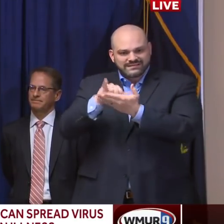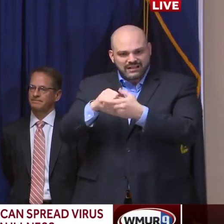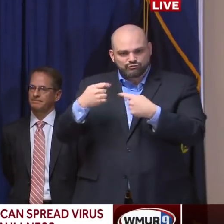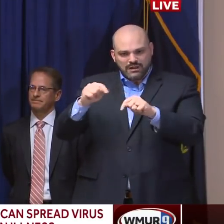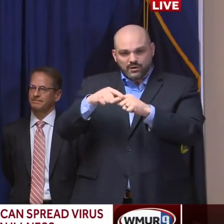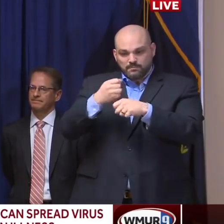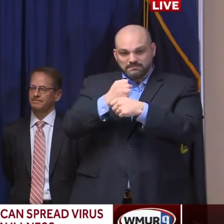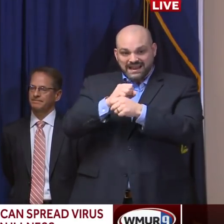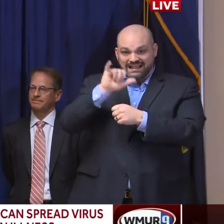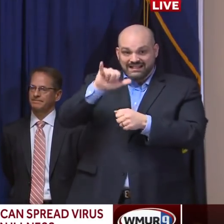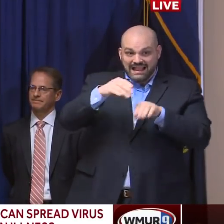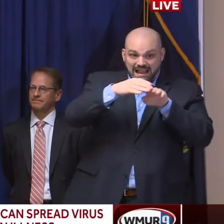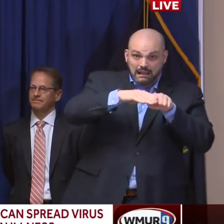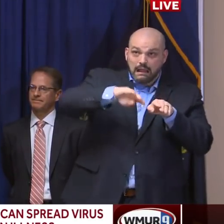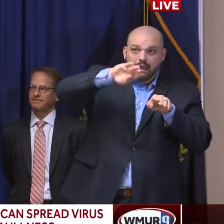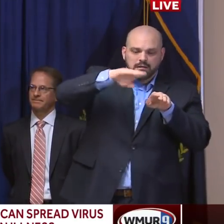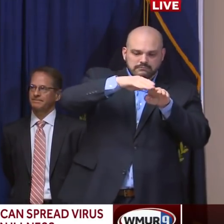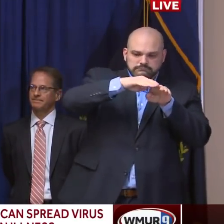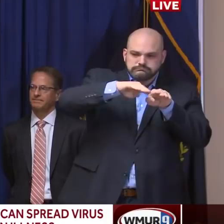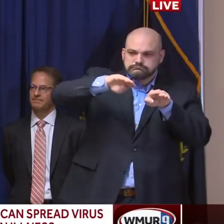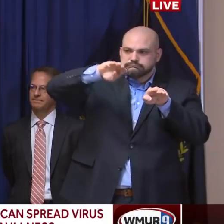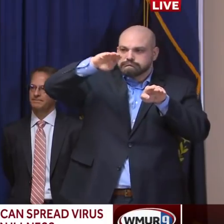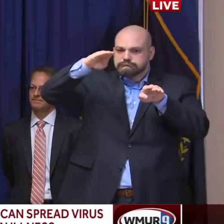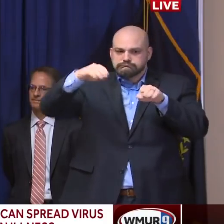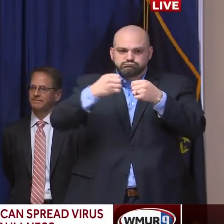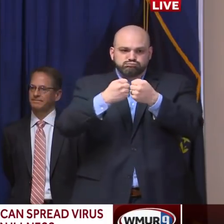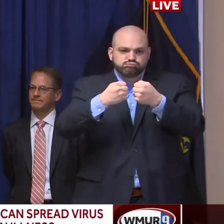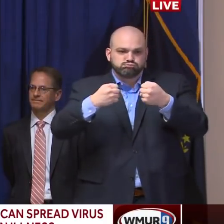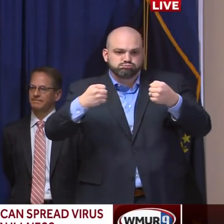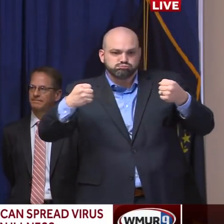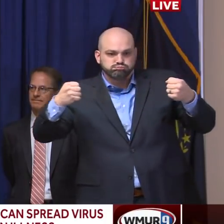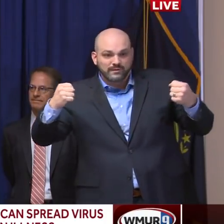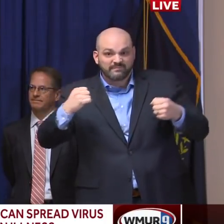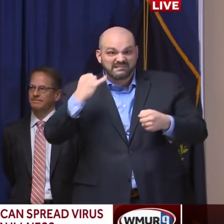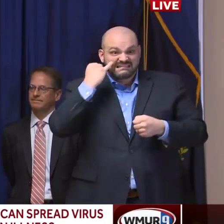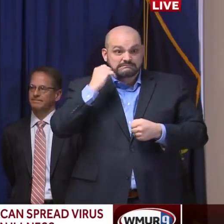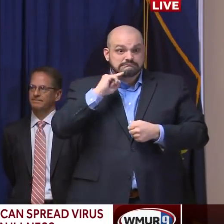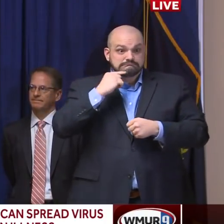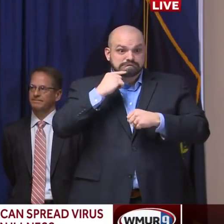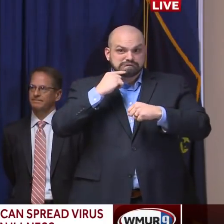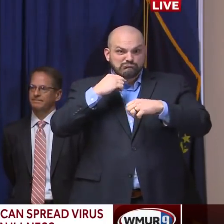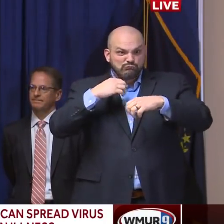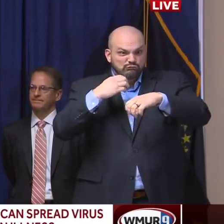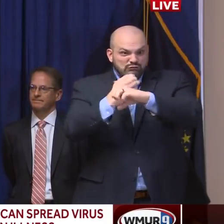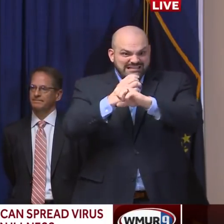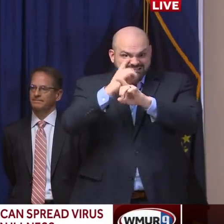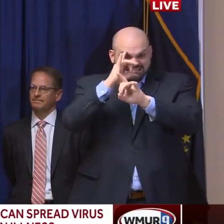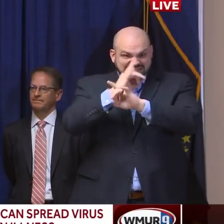GROCERY STORES. AS WE TAKE THESE ACTIONS AND FLATTEN THE CURVE, THERE WILL BE A REAL NORMALIZATION.